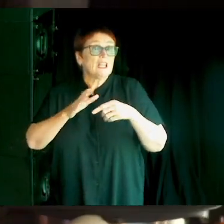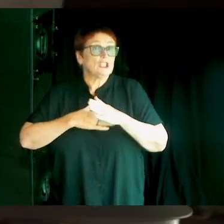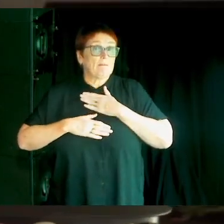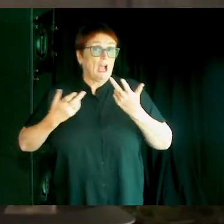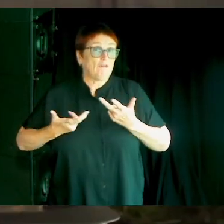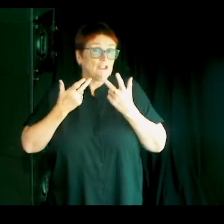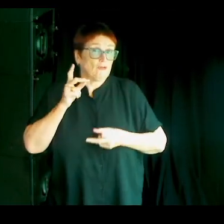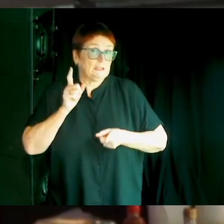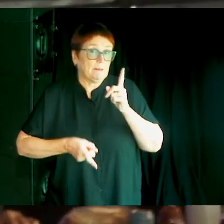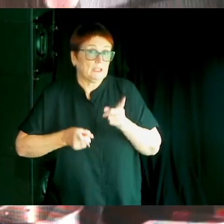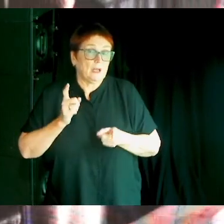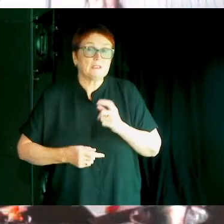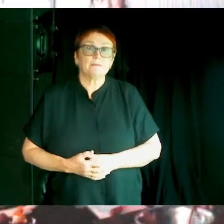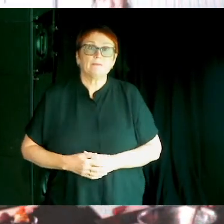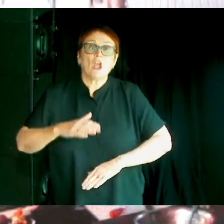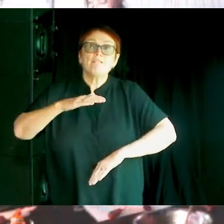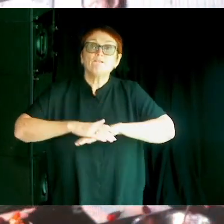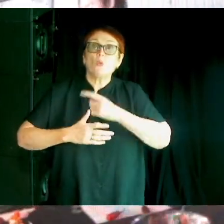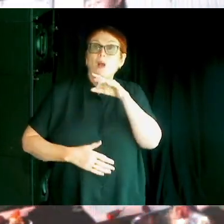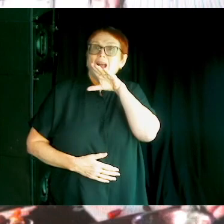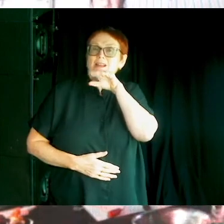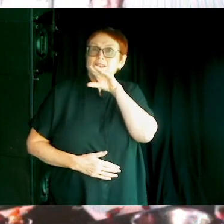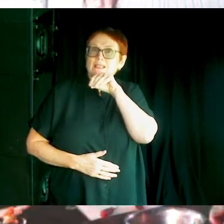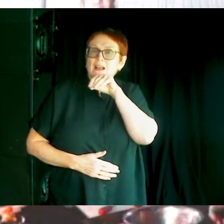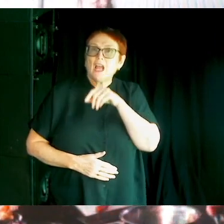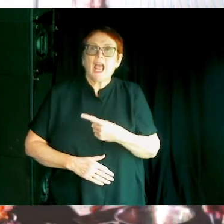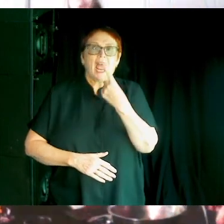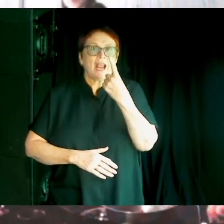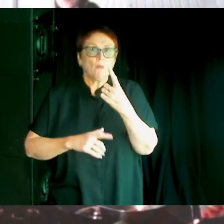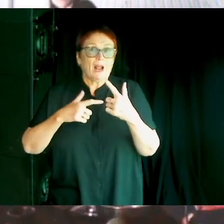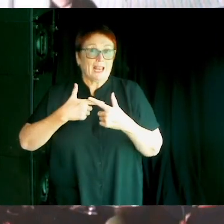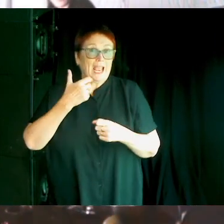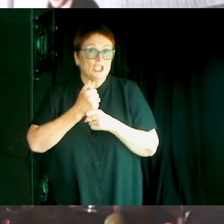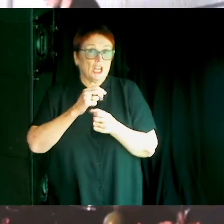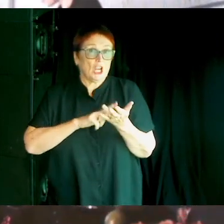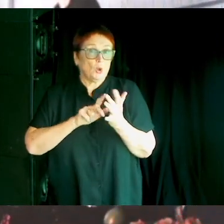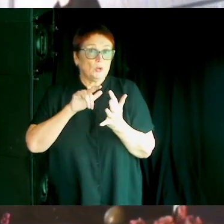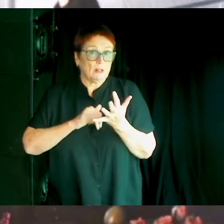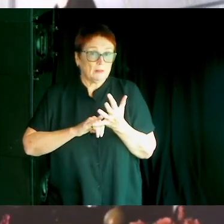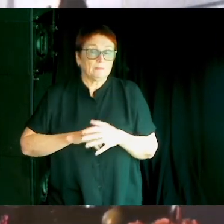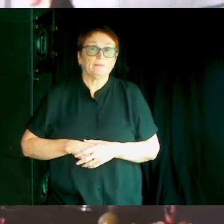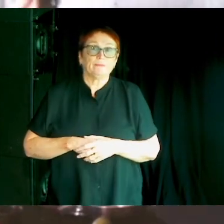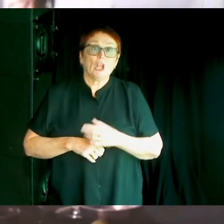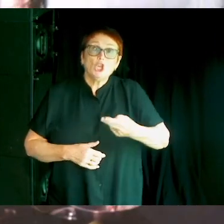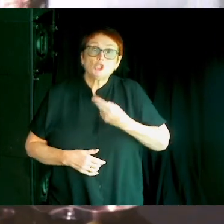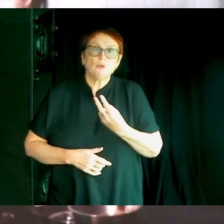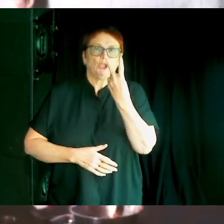like the whole duck and one kilogram of noodle and then two liters of the soup so anyone who up